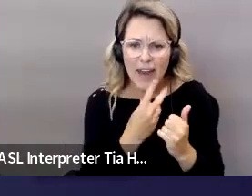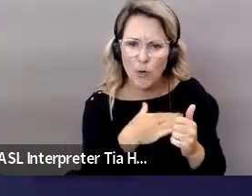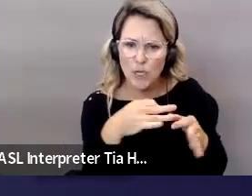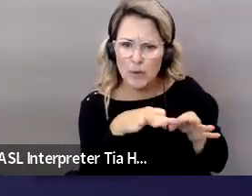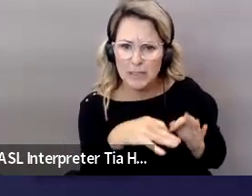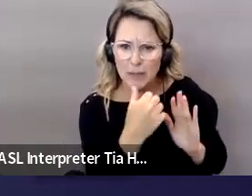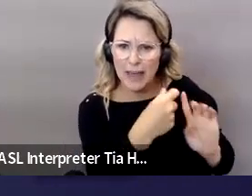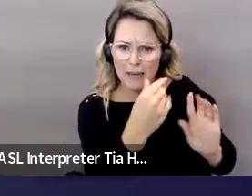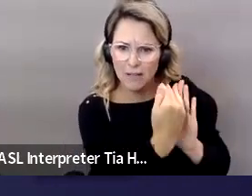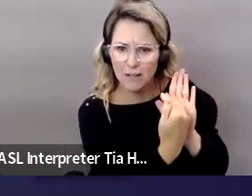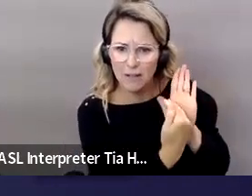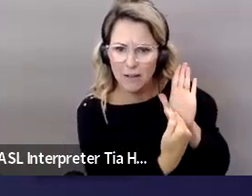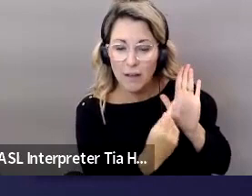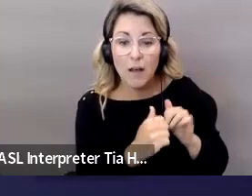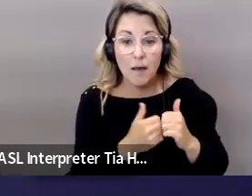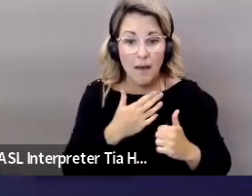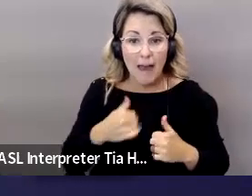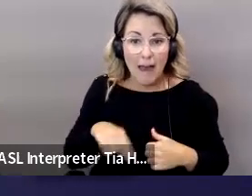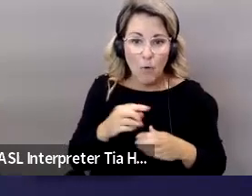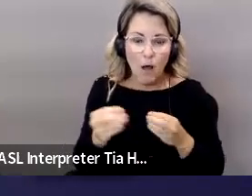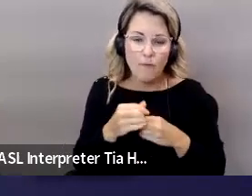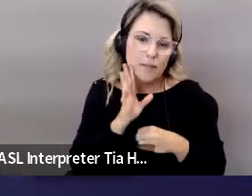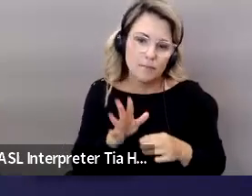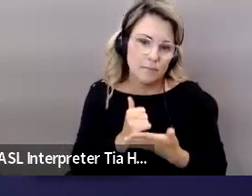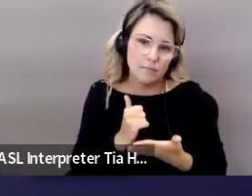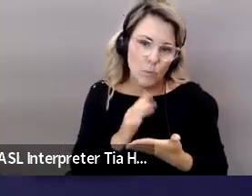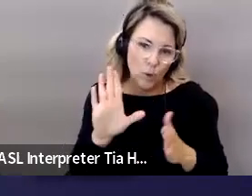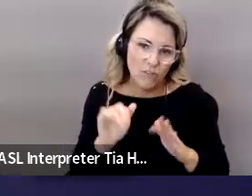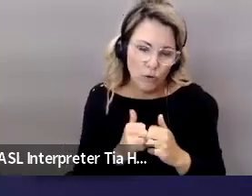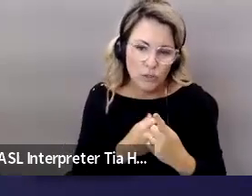has been extremely helpful in helping us make sure that we have all the rates correct. But,